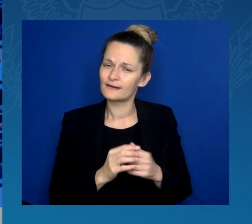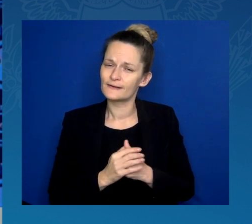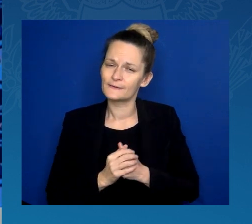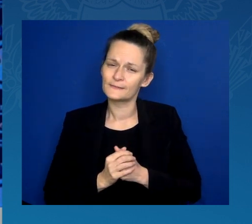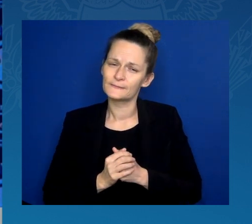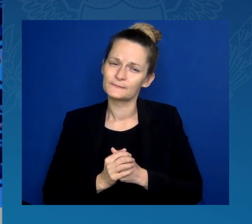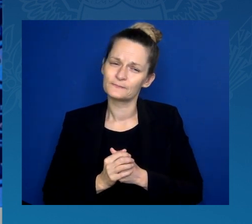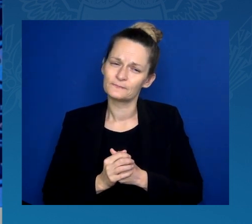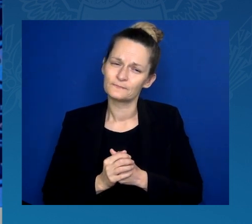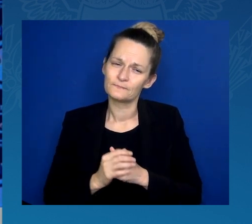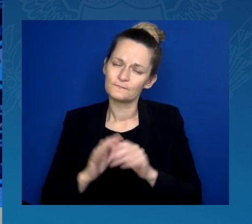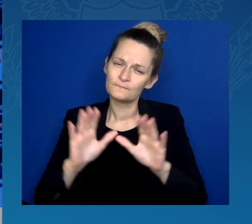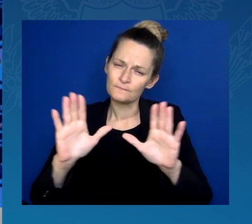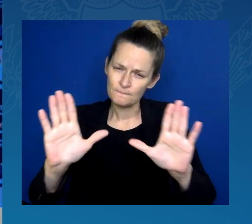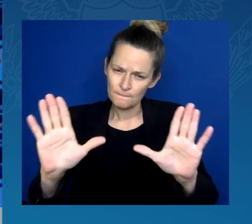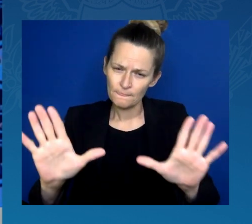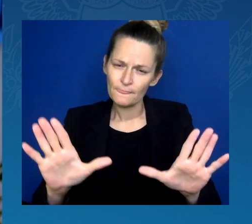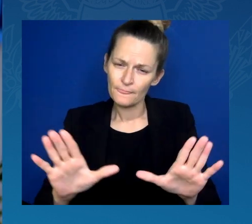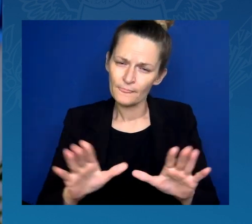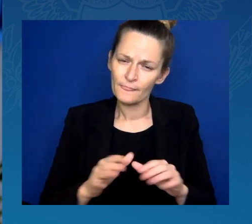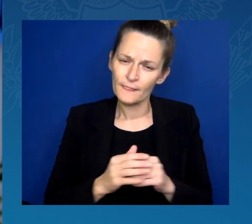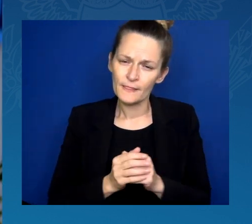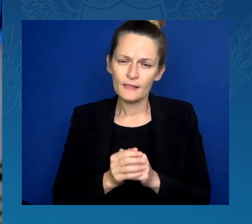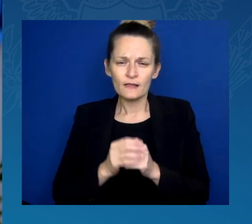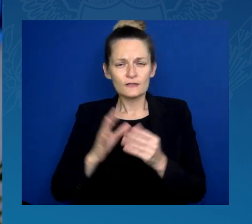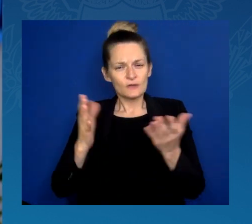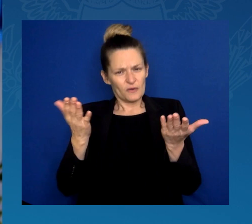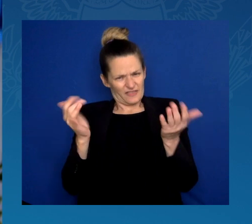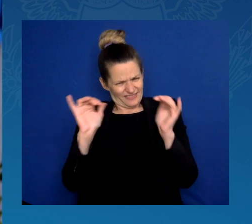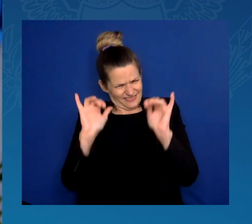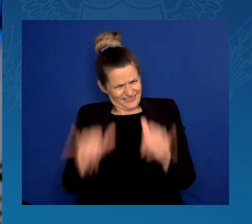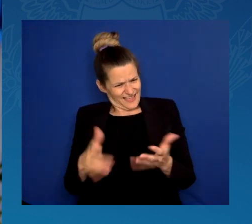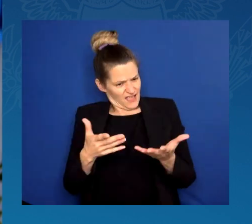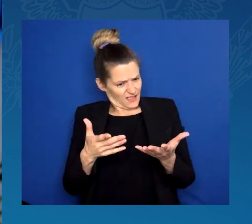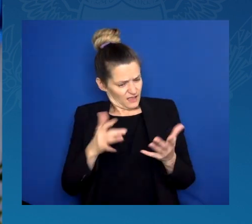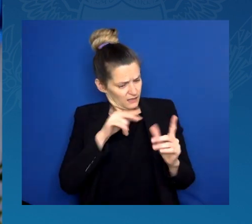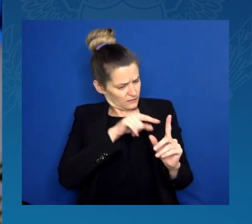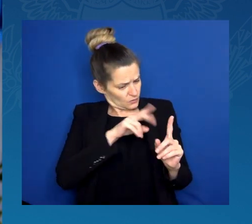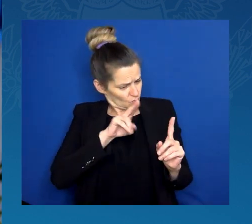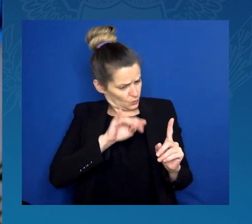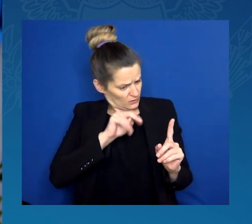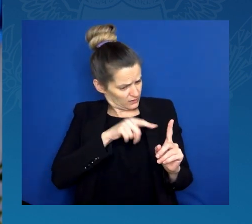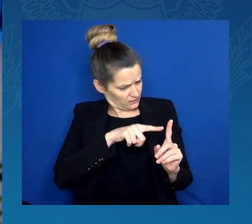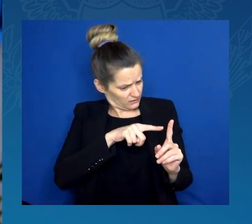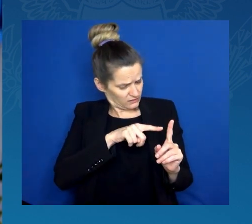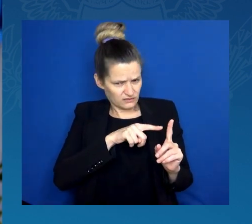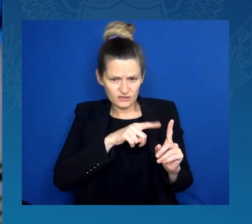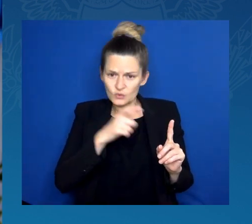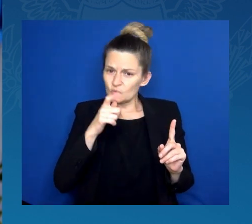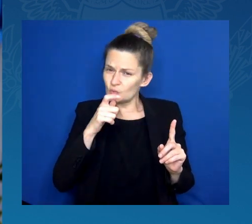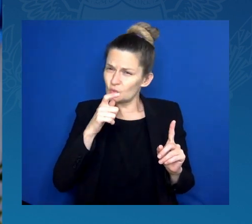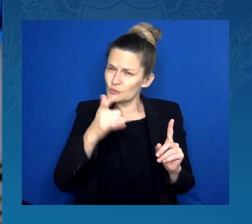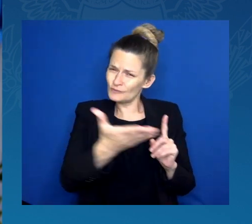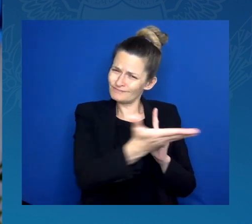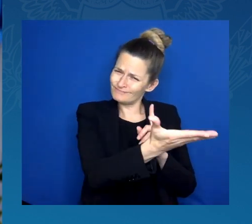So all of that is who you are, and we should always remember our history. And to remember our history,